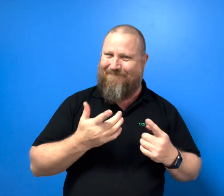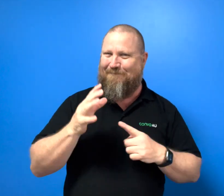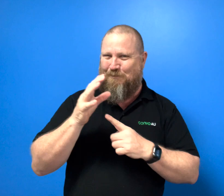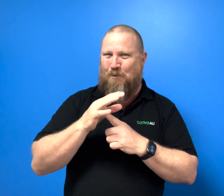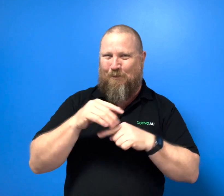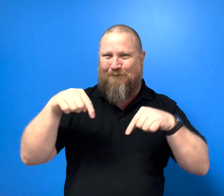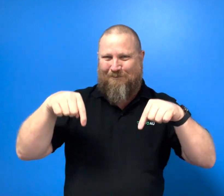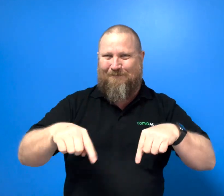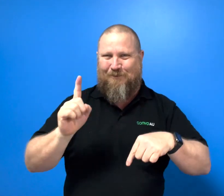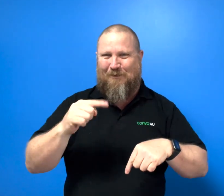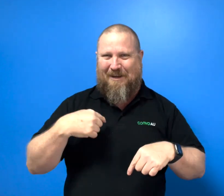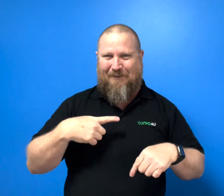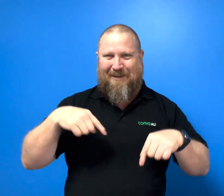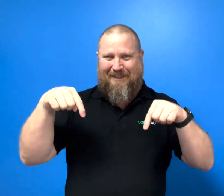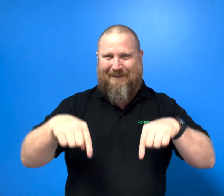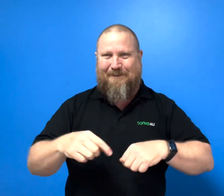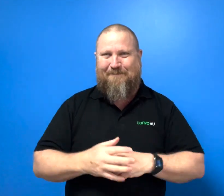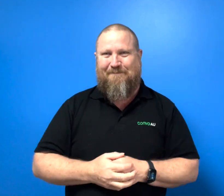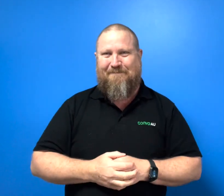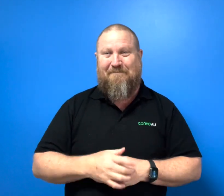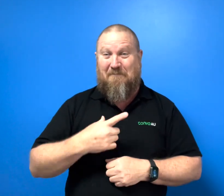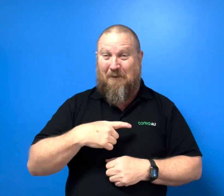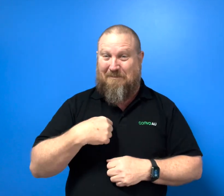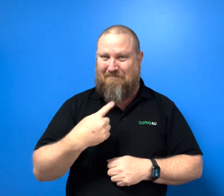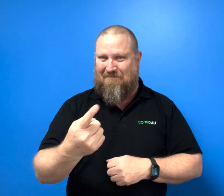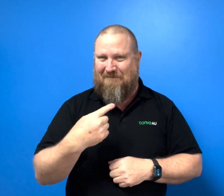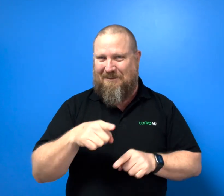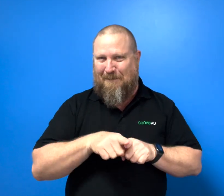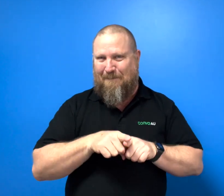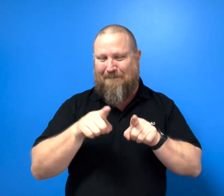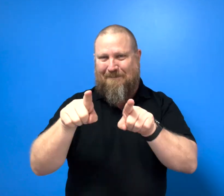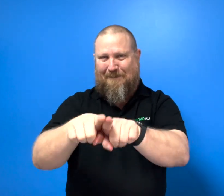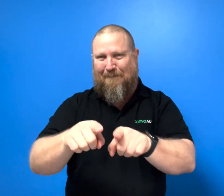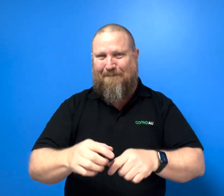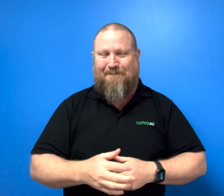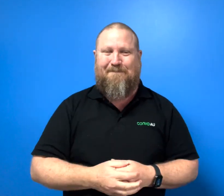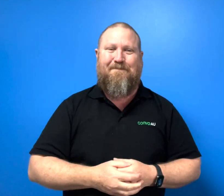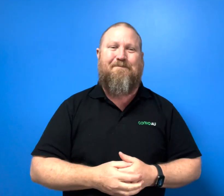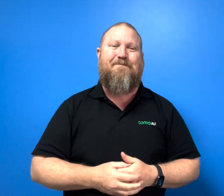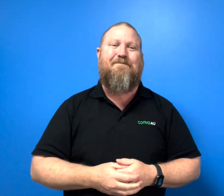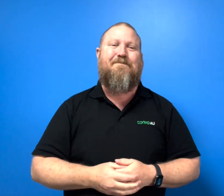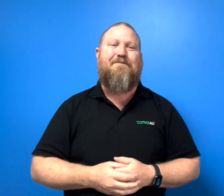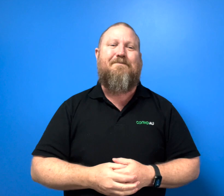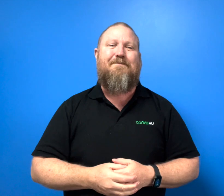This is exactly why we are here ... making the difference because we understand you.